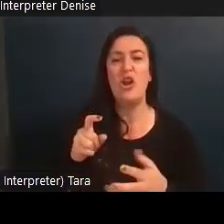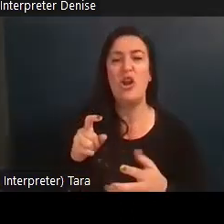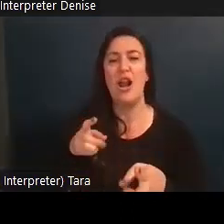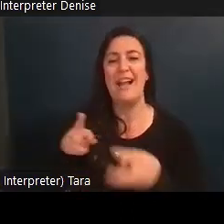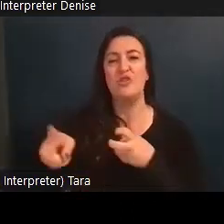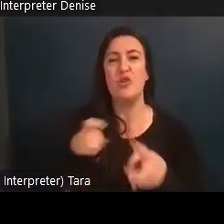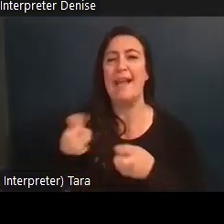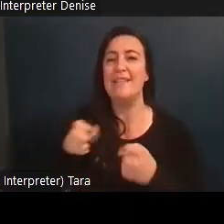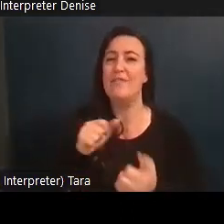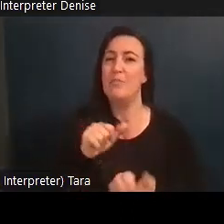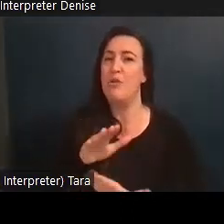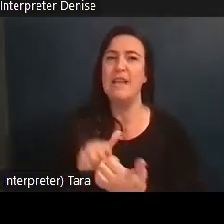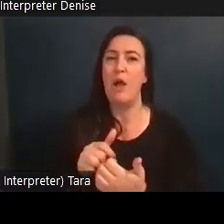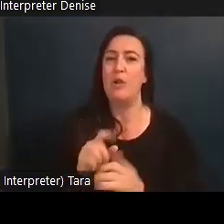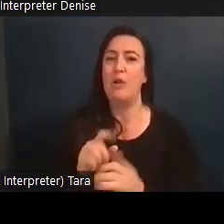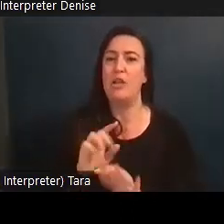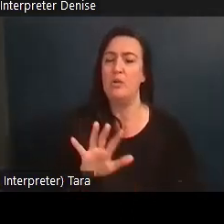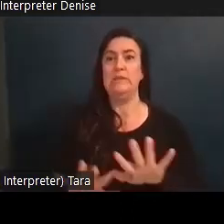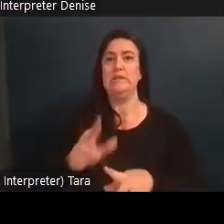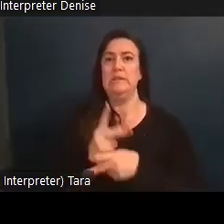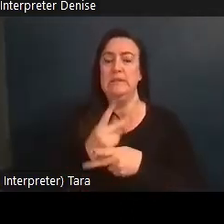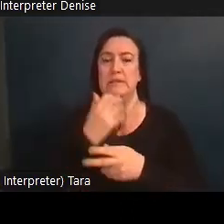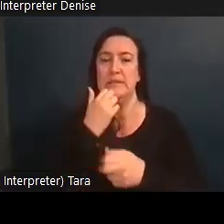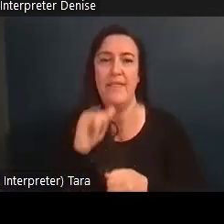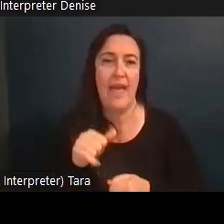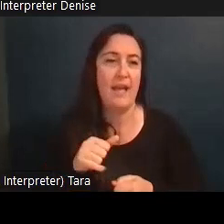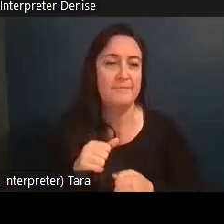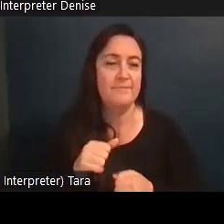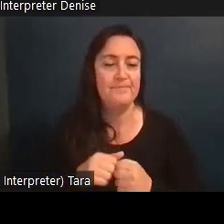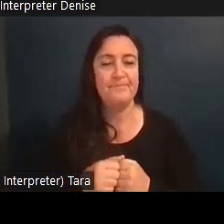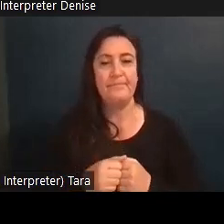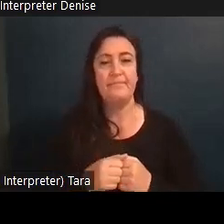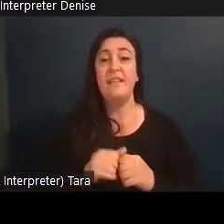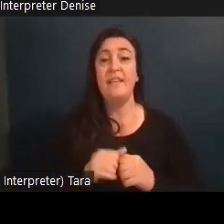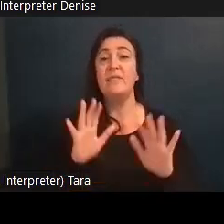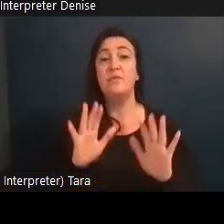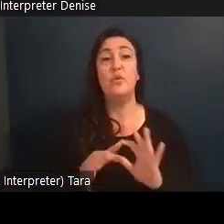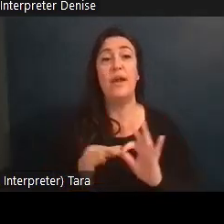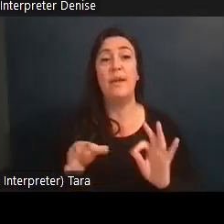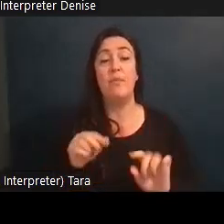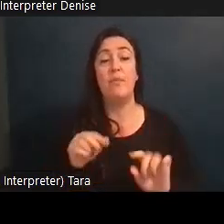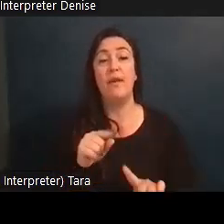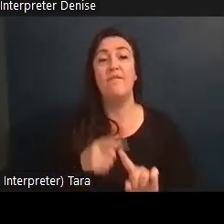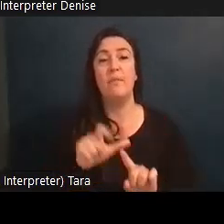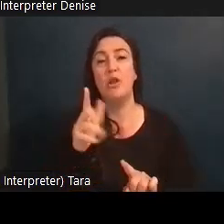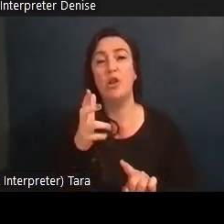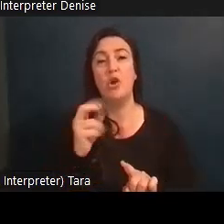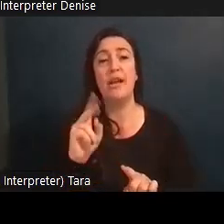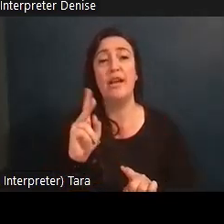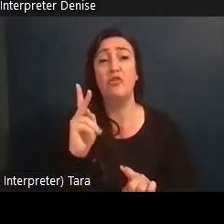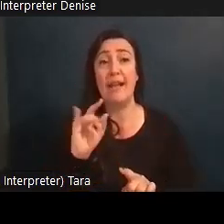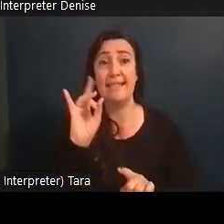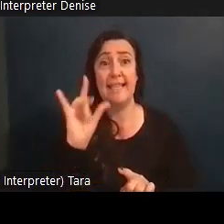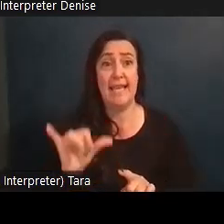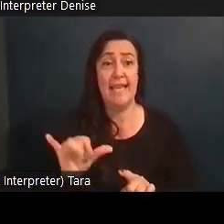And then it, this was a great point from Lauren Porensky that the, the real question might be, you know, at what scale do these